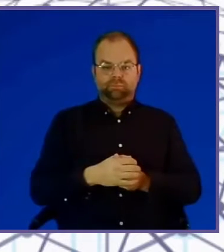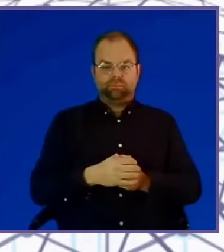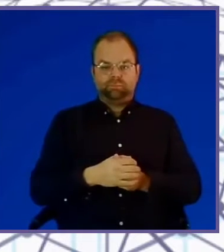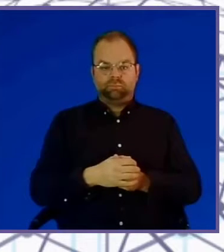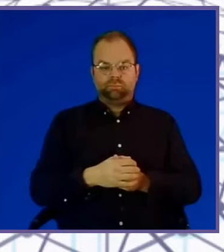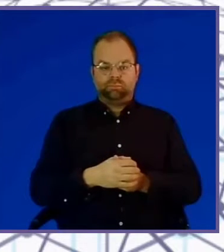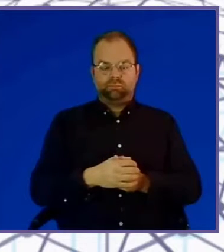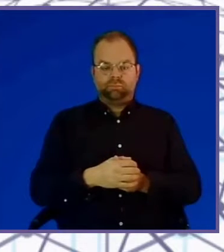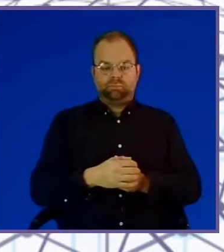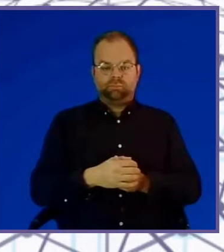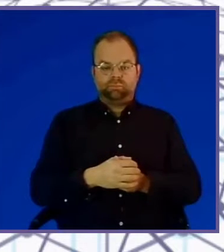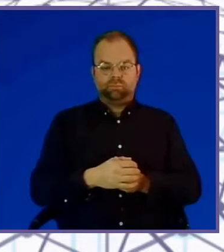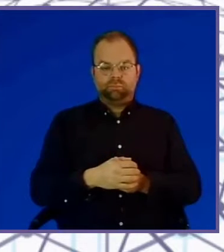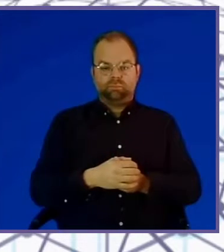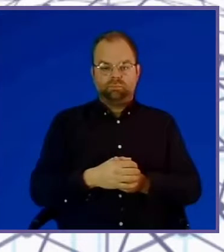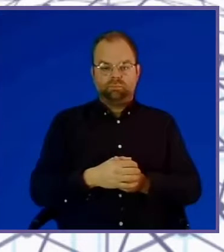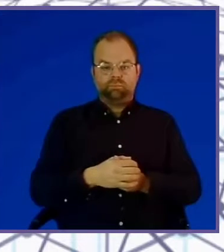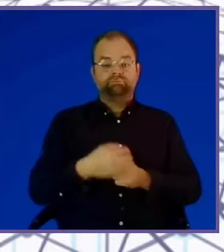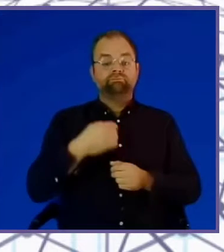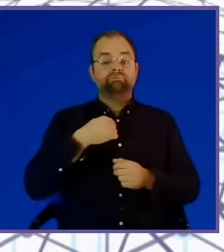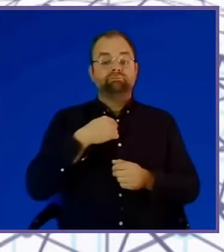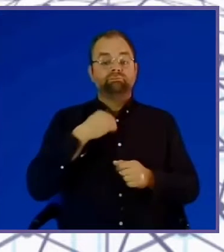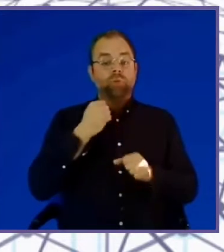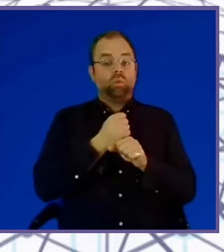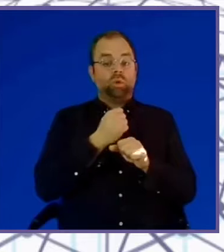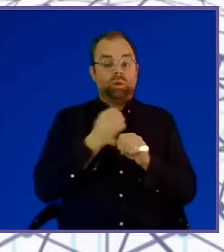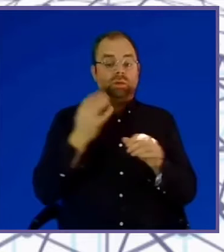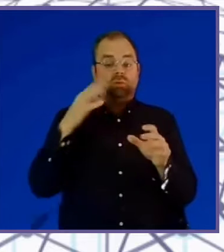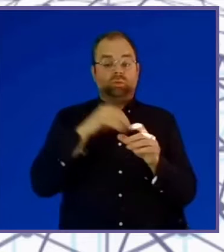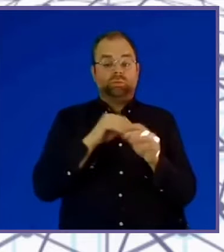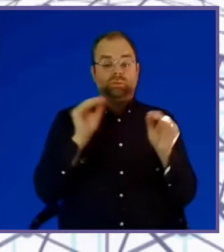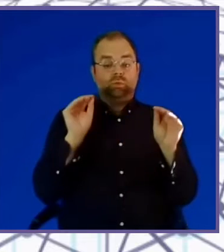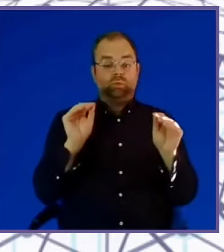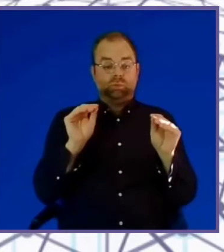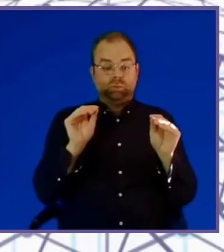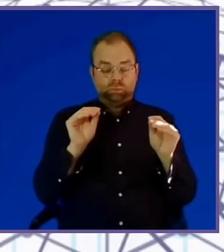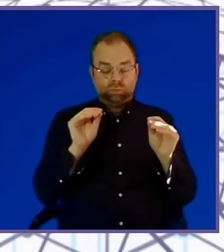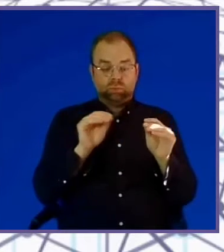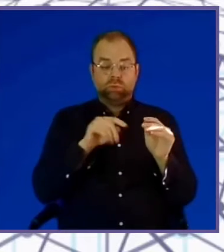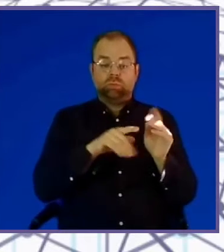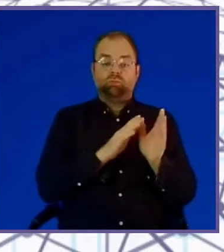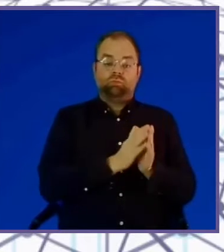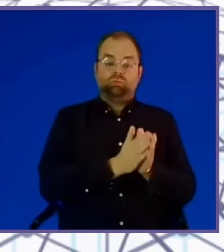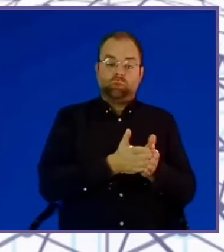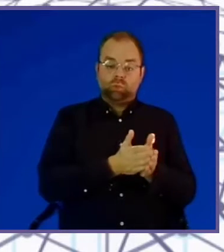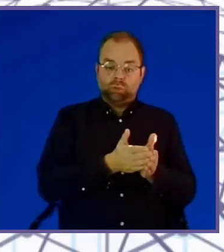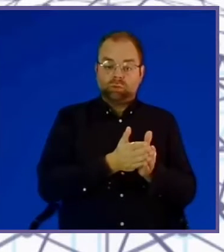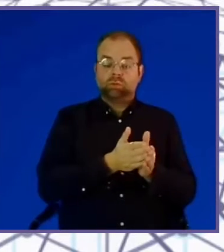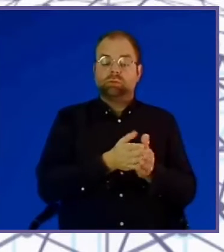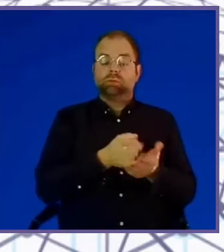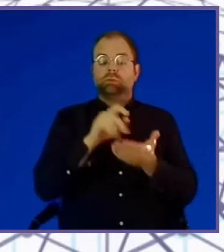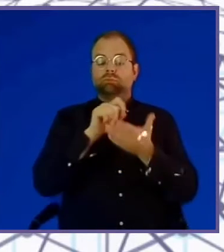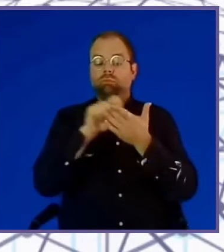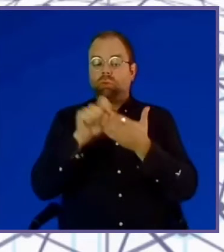with my research, and the lovely students I teach and supervise help